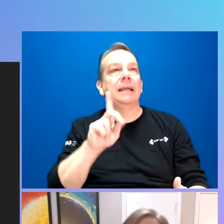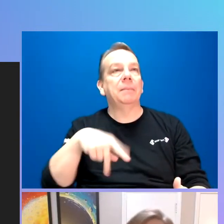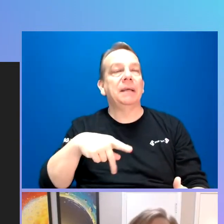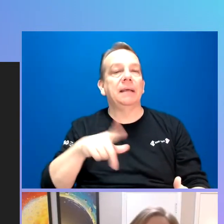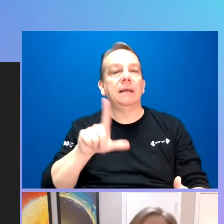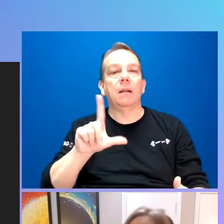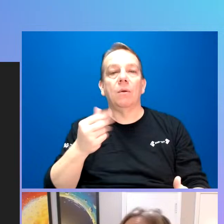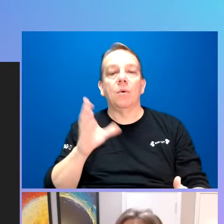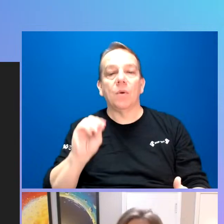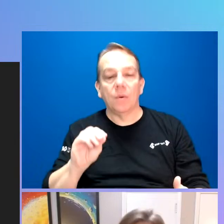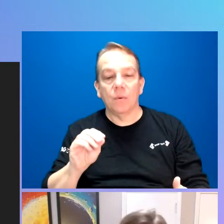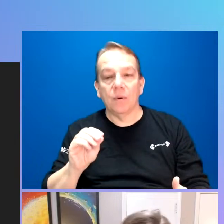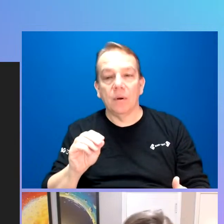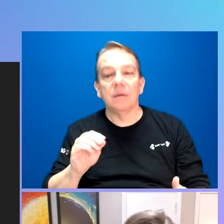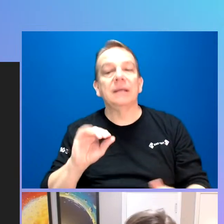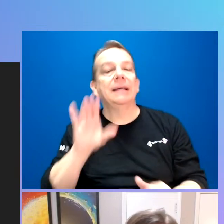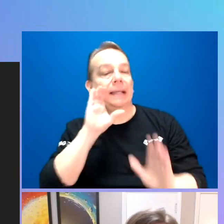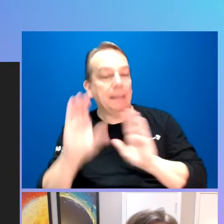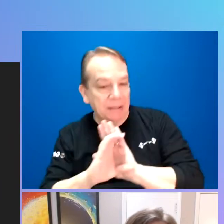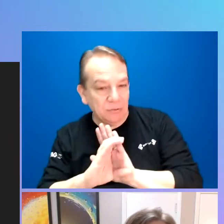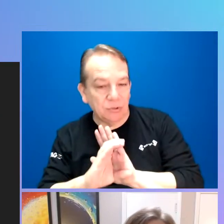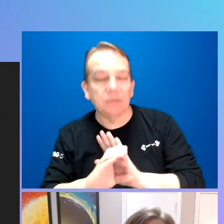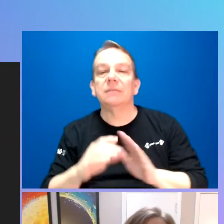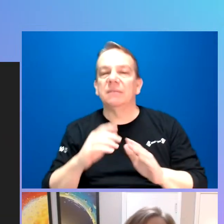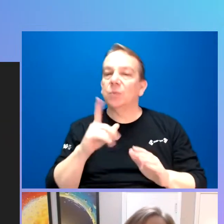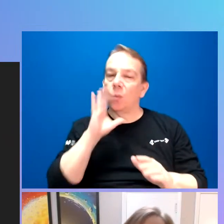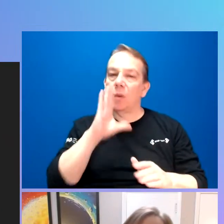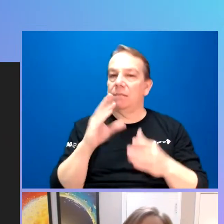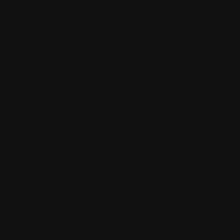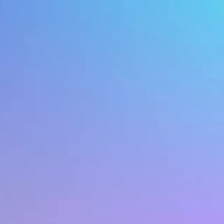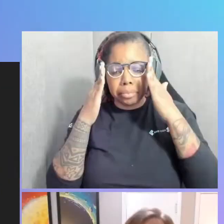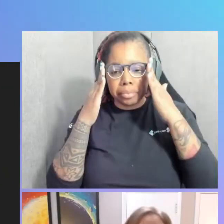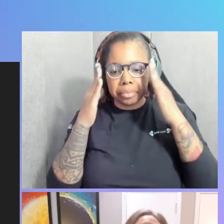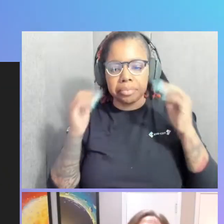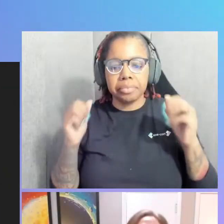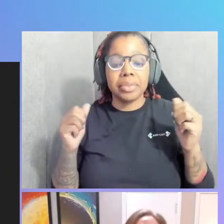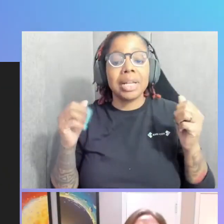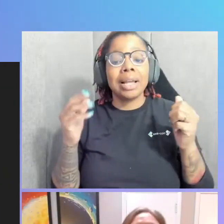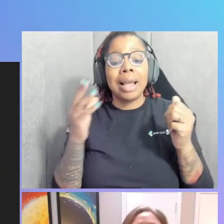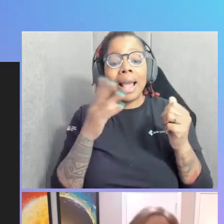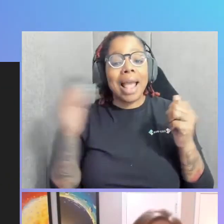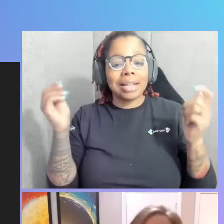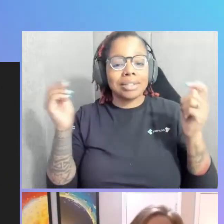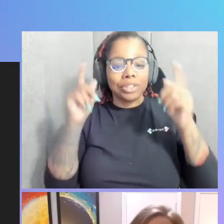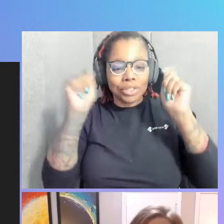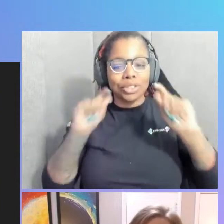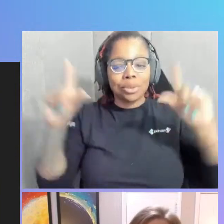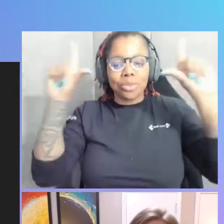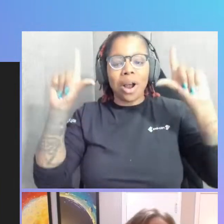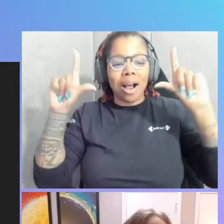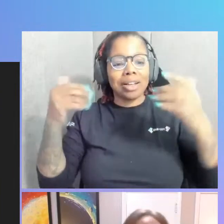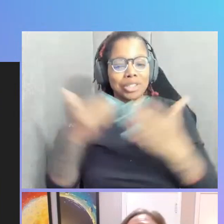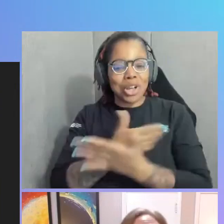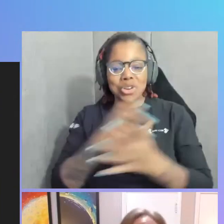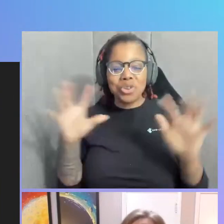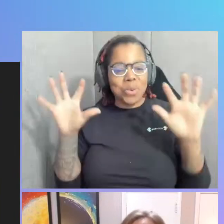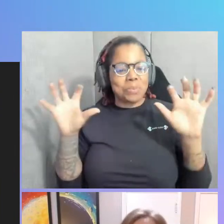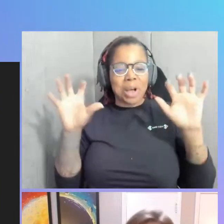image. And surprise, a new